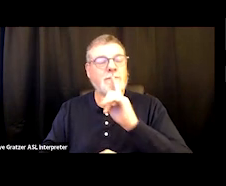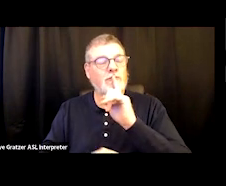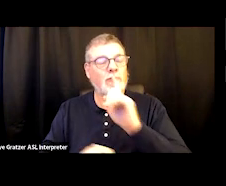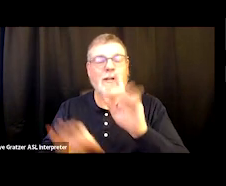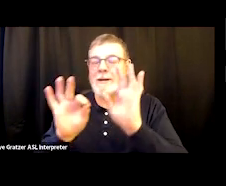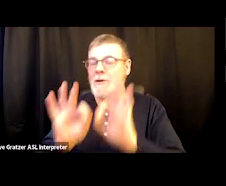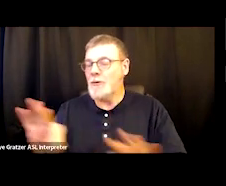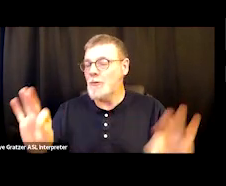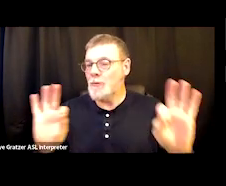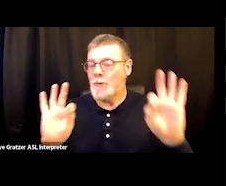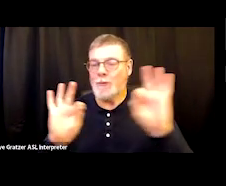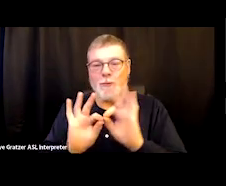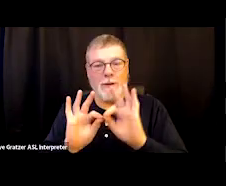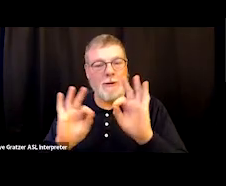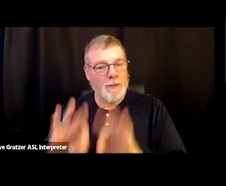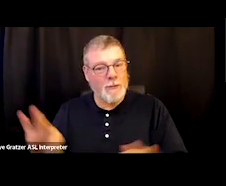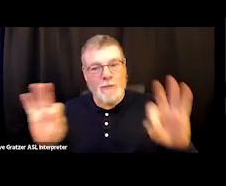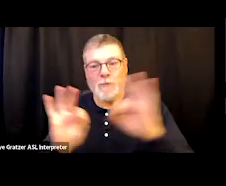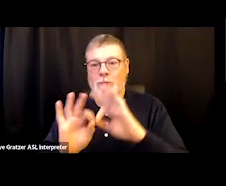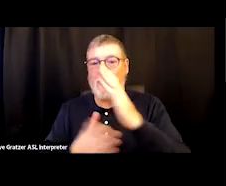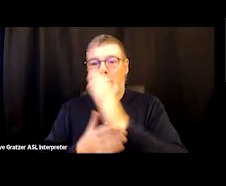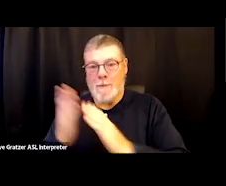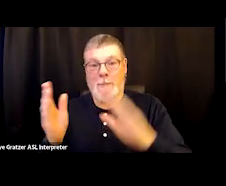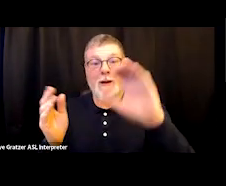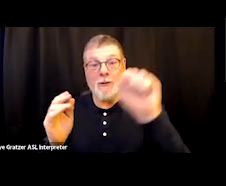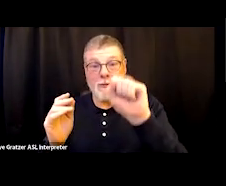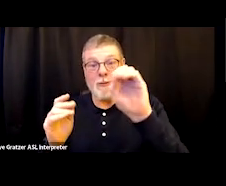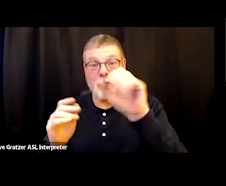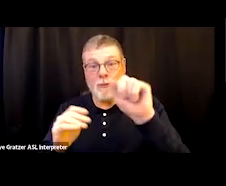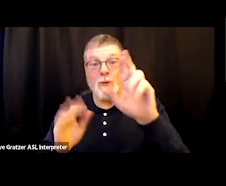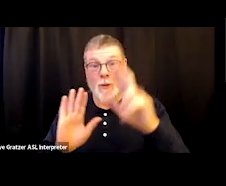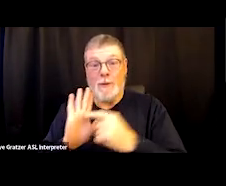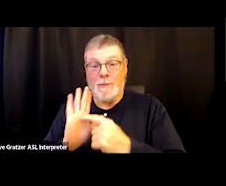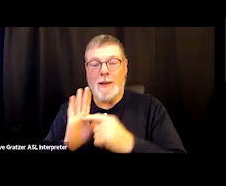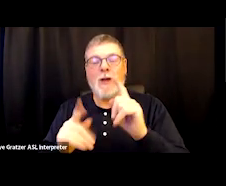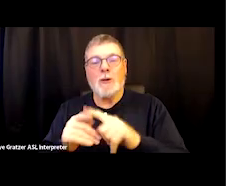This is a critical component of the SOAR model to complete an appointment of representative